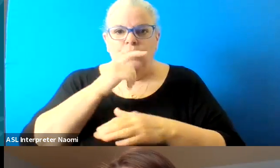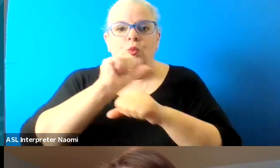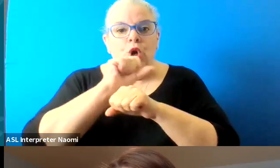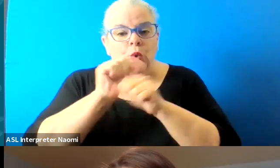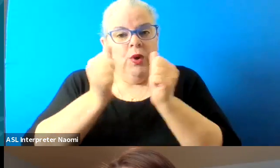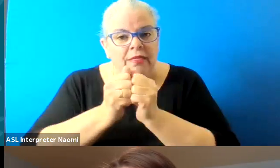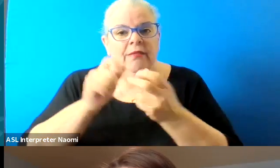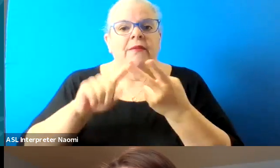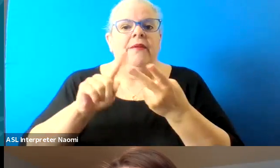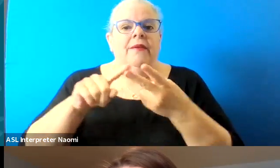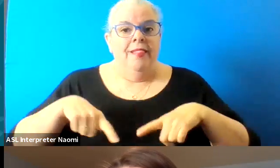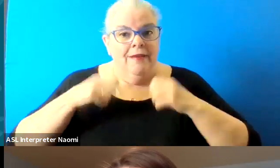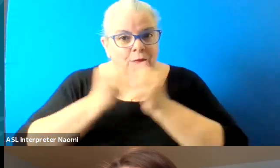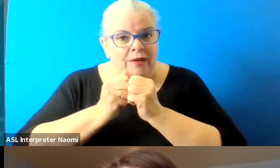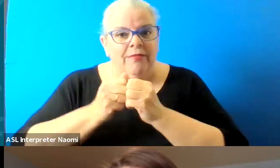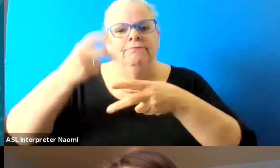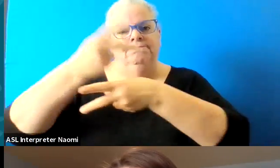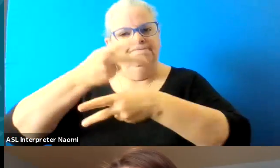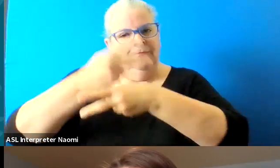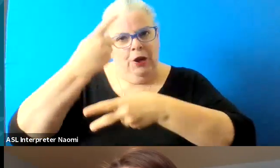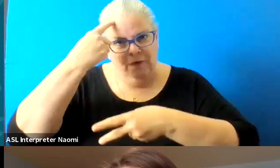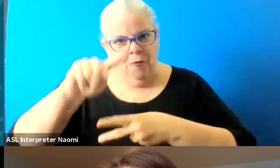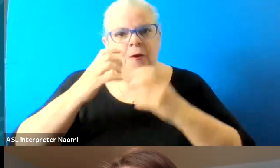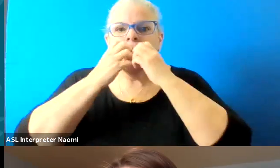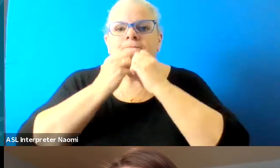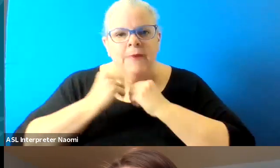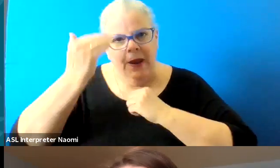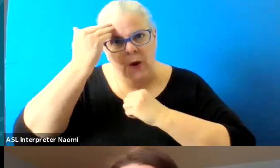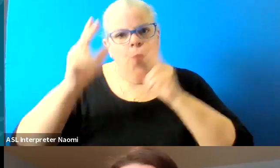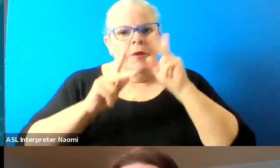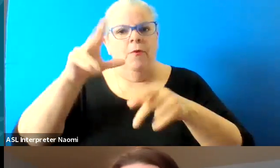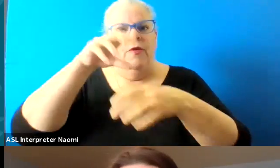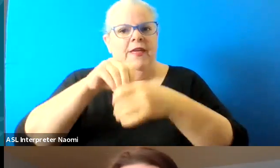live with, care for, and know individuals within the disability community.